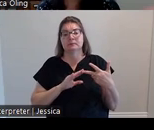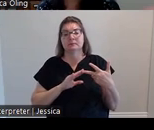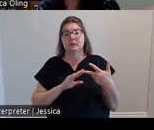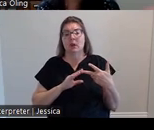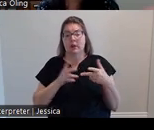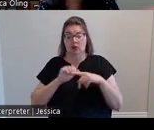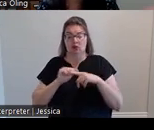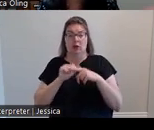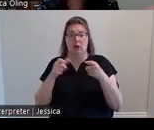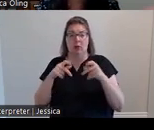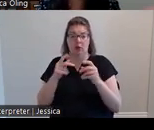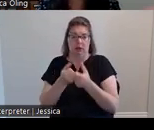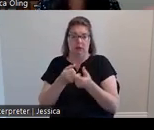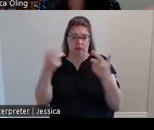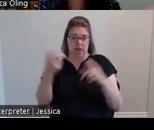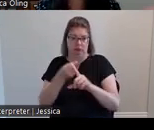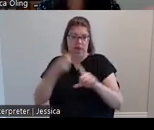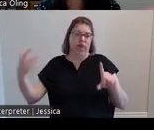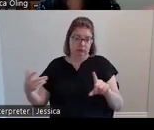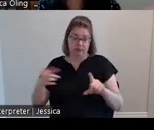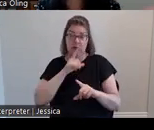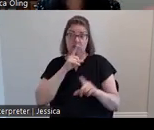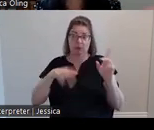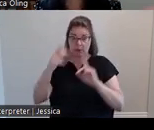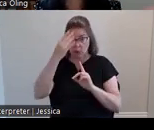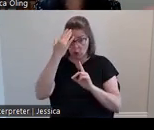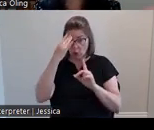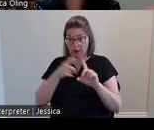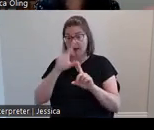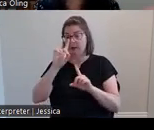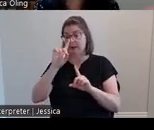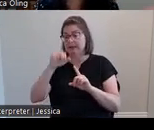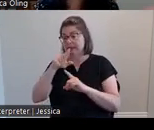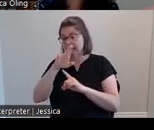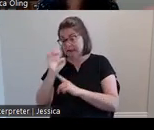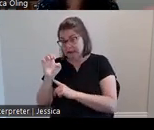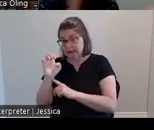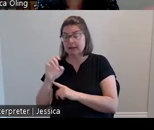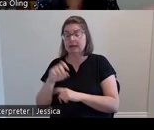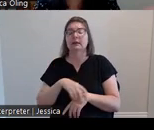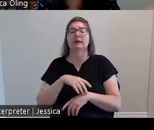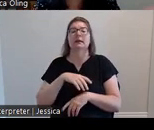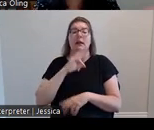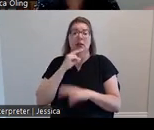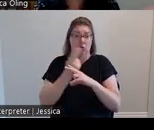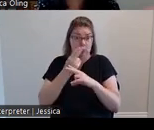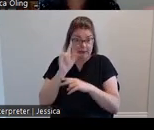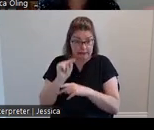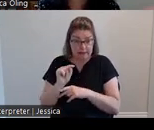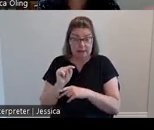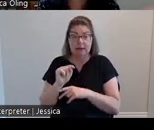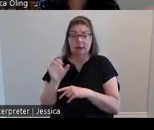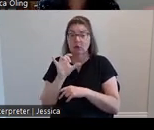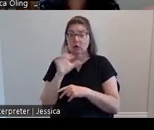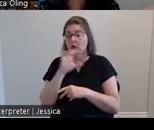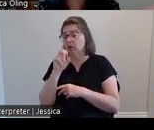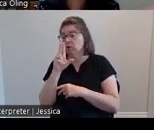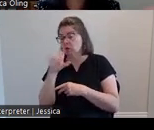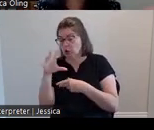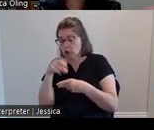Um, making sure that people know about Deque and are utilizing it, but we also have SUNY Inclusion Quest and a few other things.